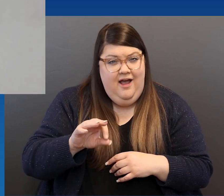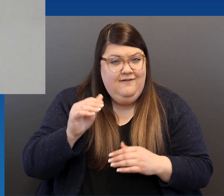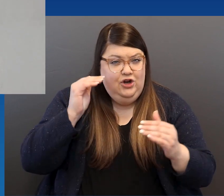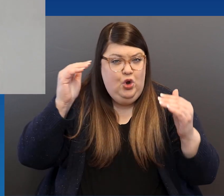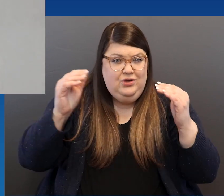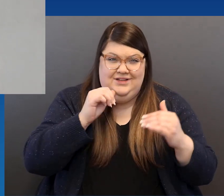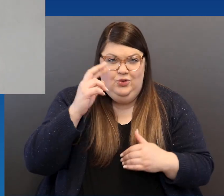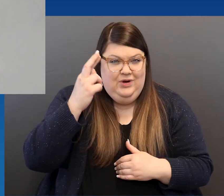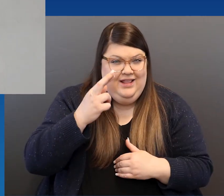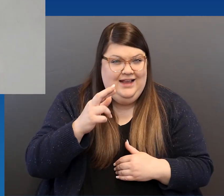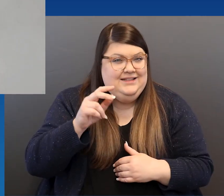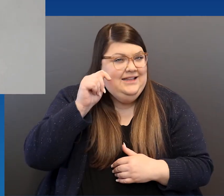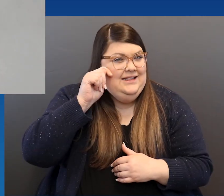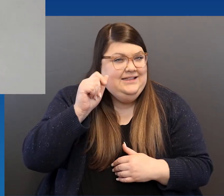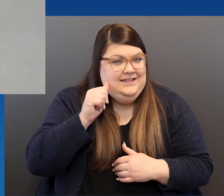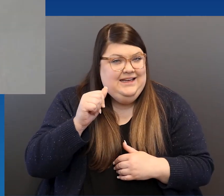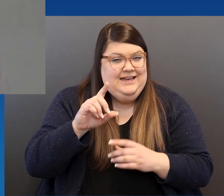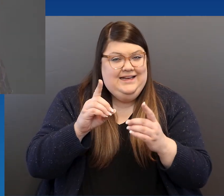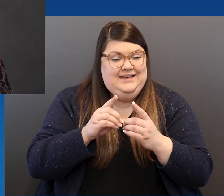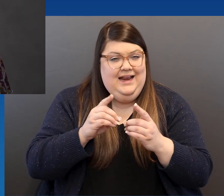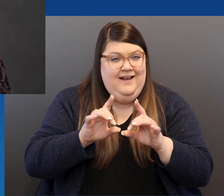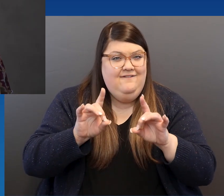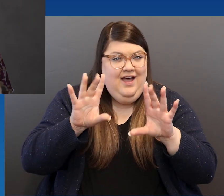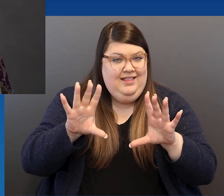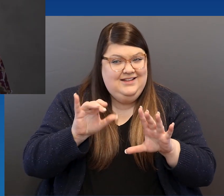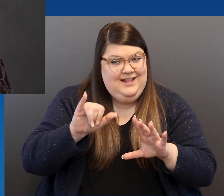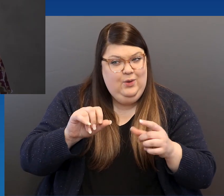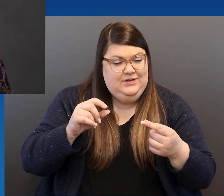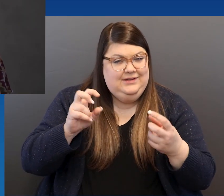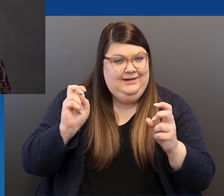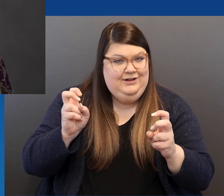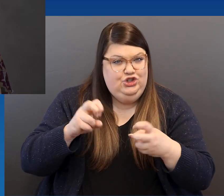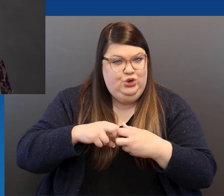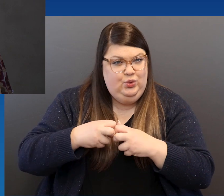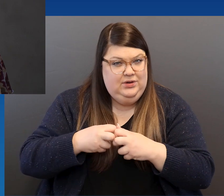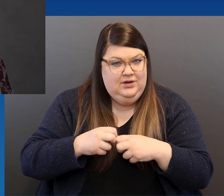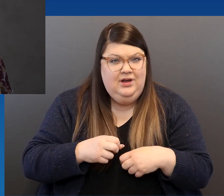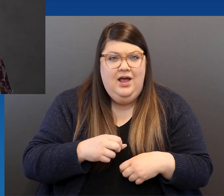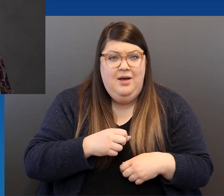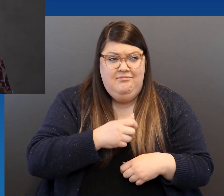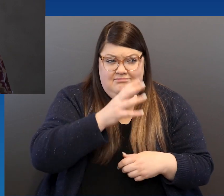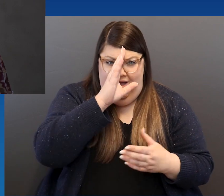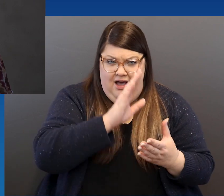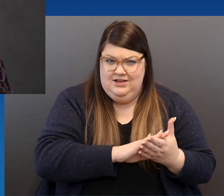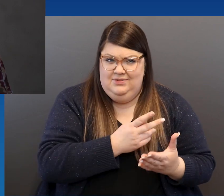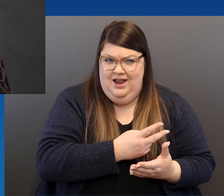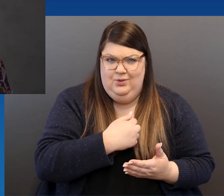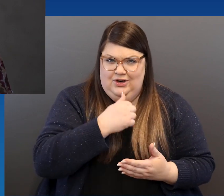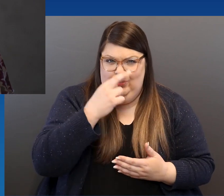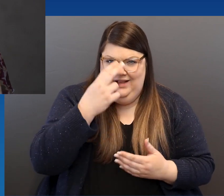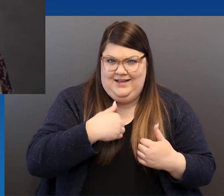and me and my husband didn't even realize it had a name, that anybody acknowledged it as that. We just felt like we were being severely harassed